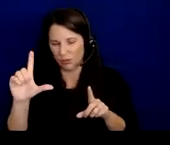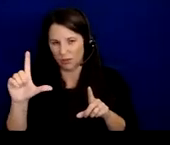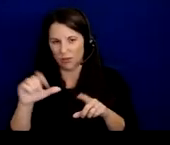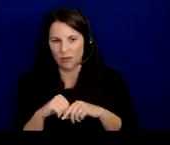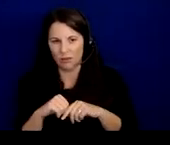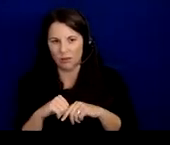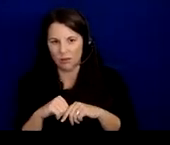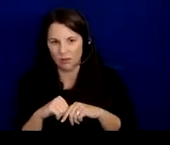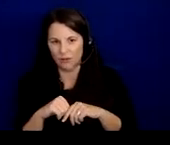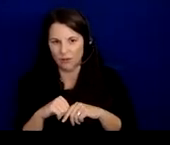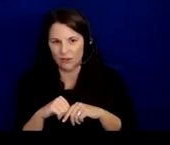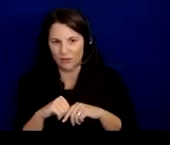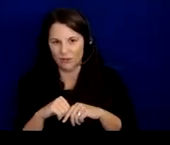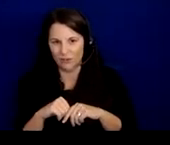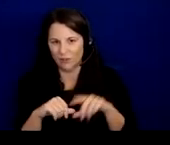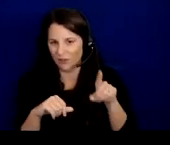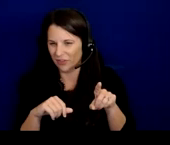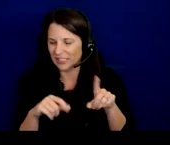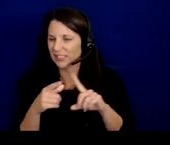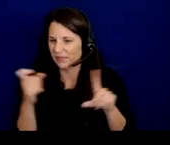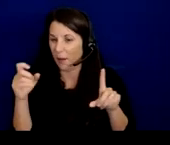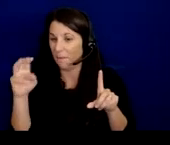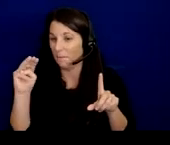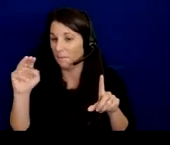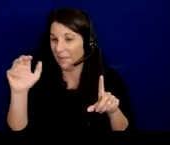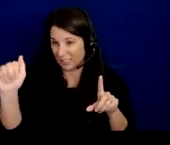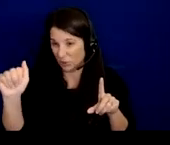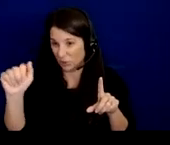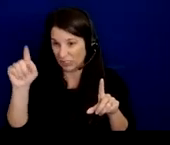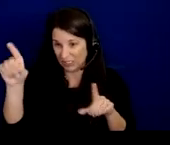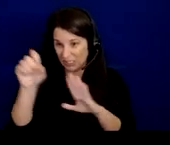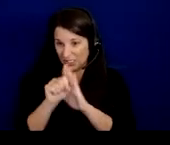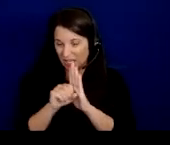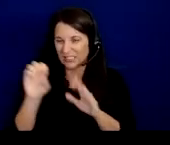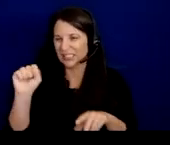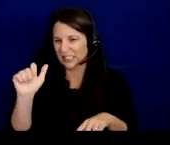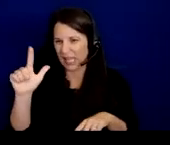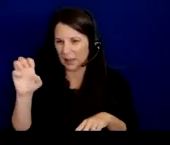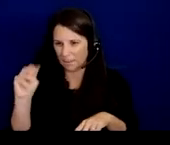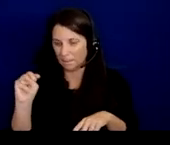You know, the folks that I've talked to have said this is an incremental approach. You've got to start small and expand outward.